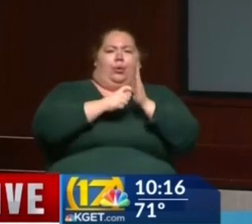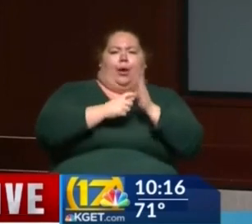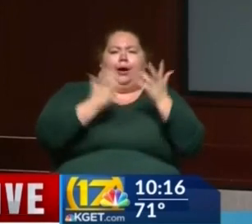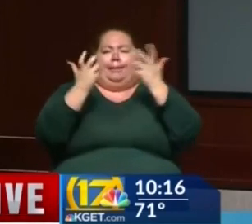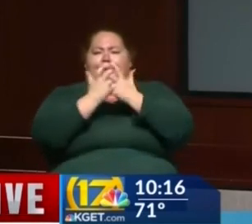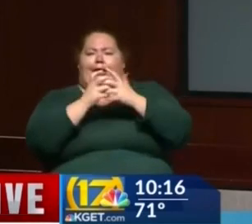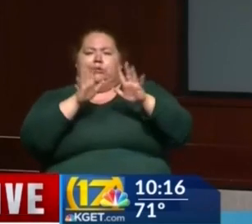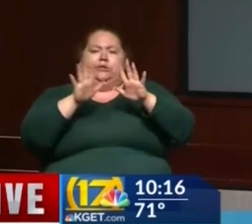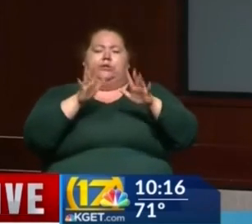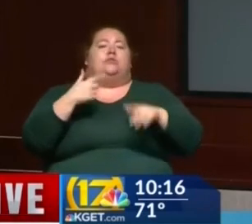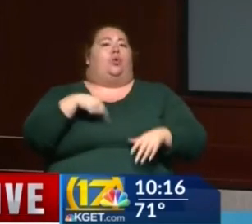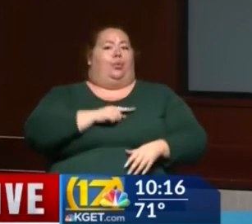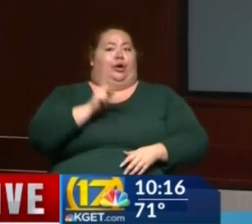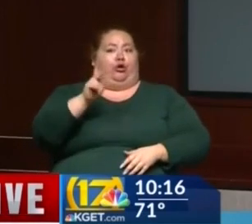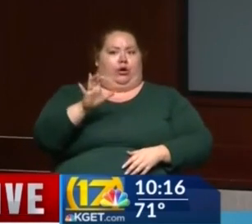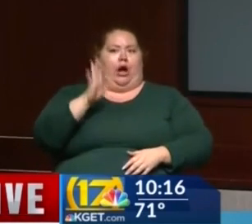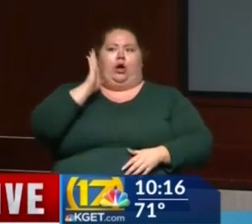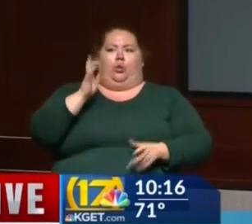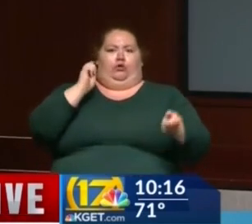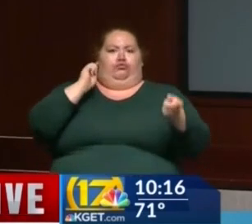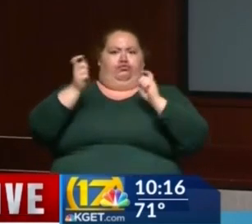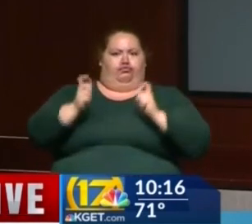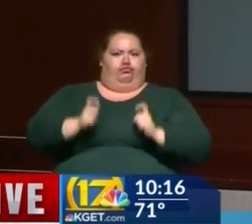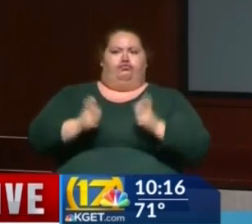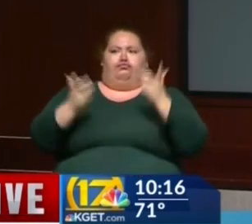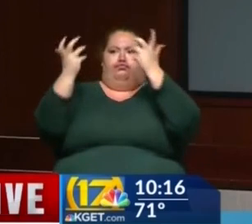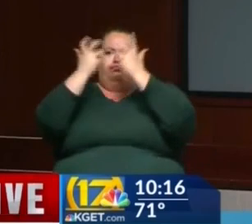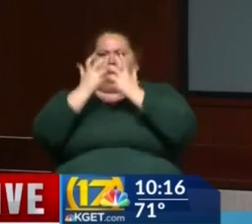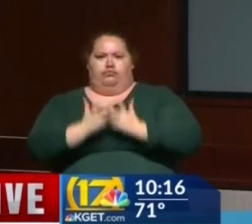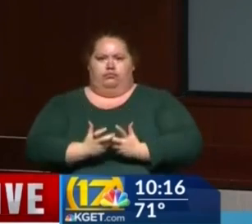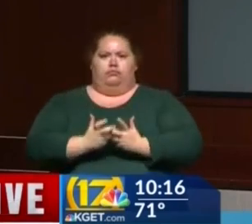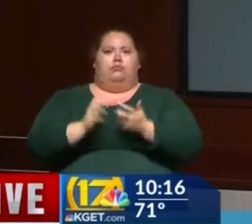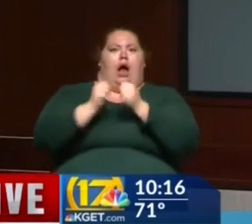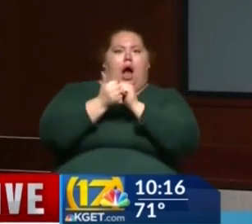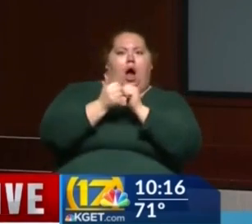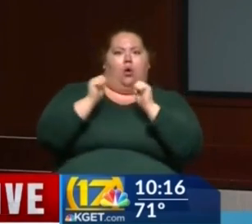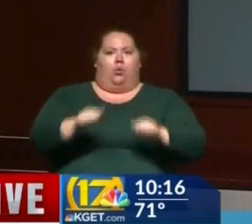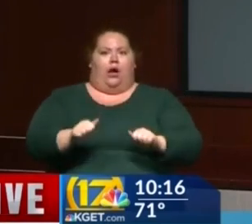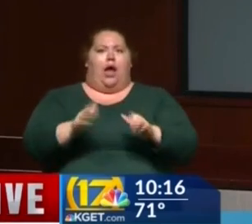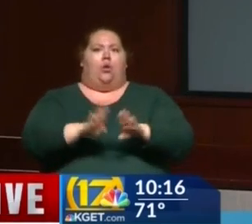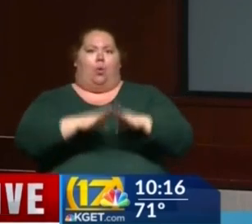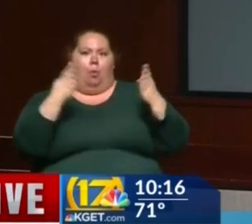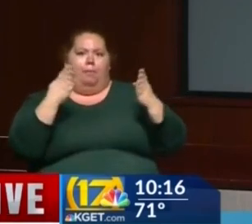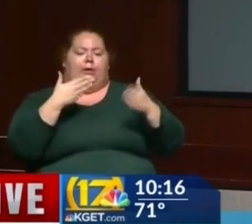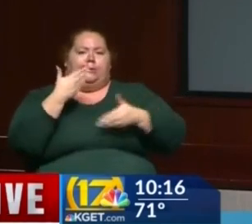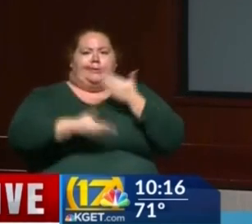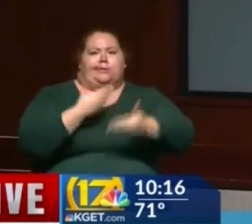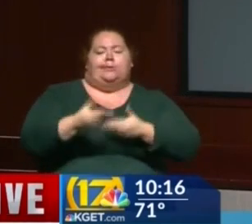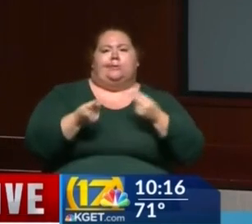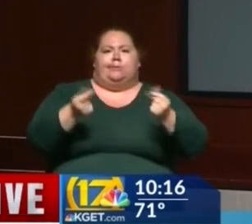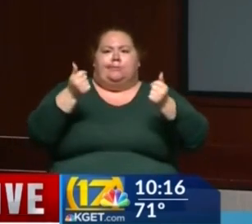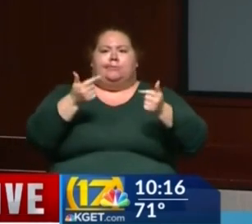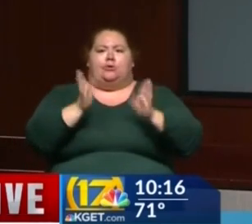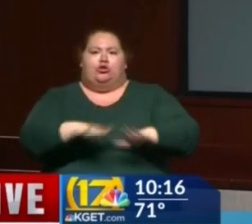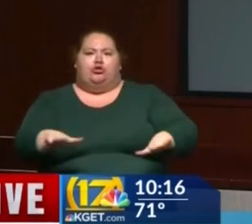CHANGES IN GOALS AND OBJECTIVES FROM THE STATE WE WILL ADAPT WE